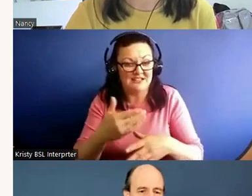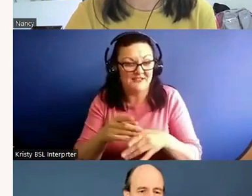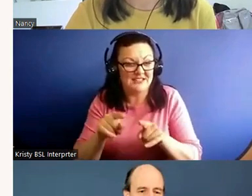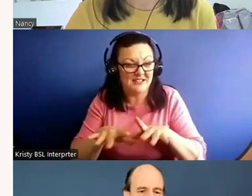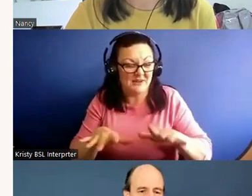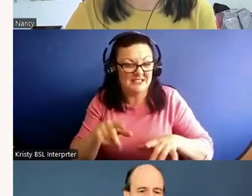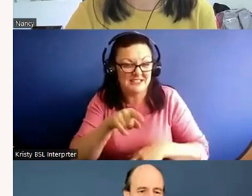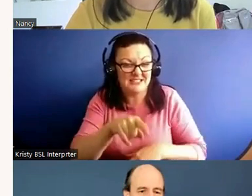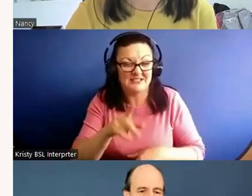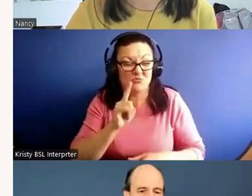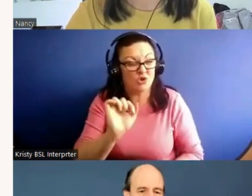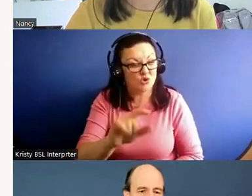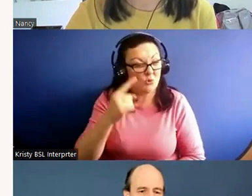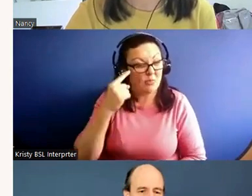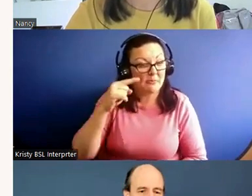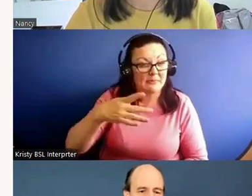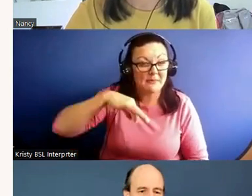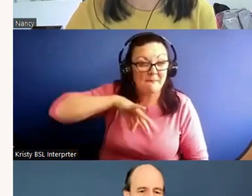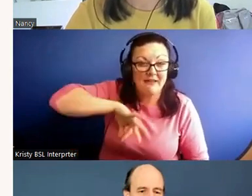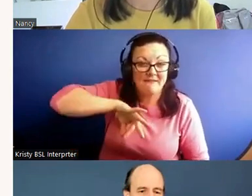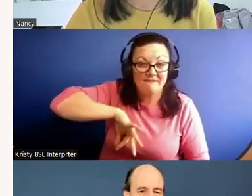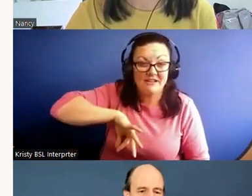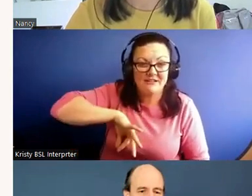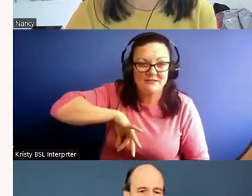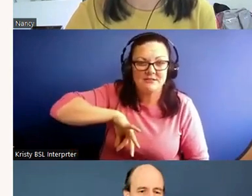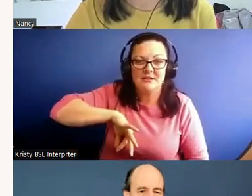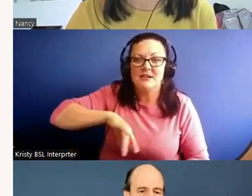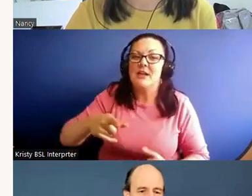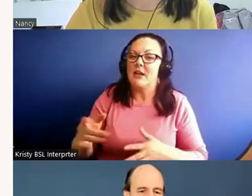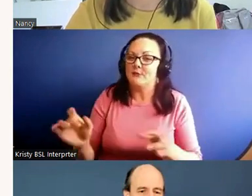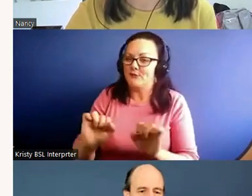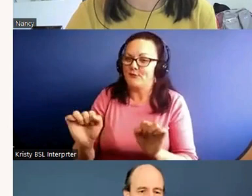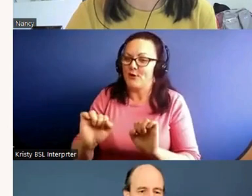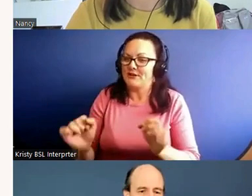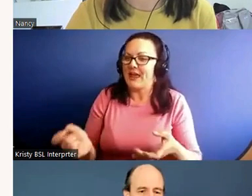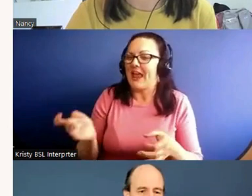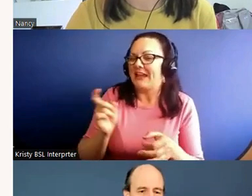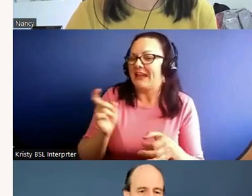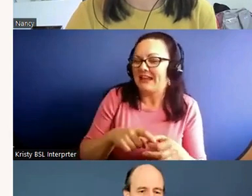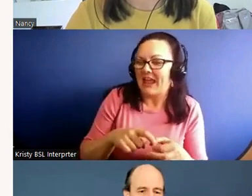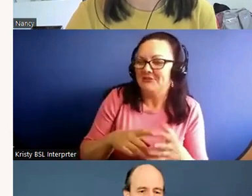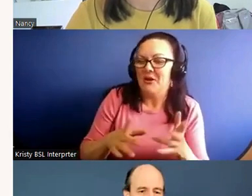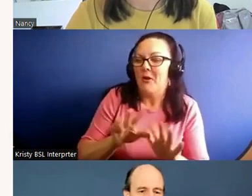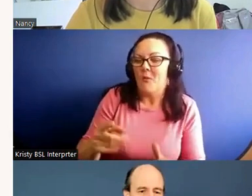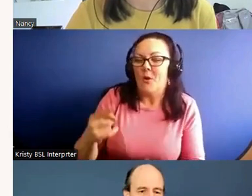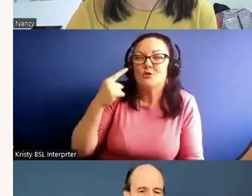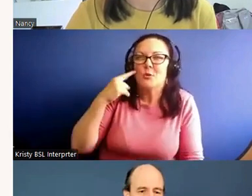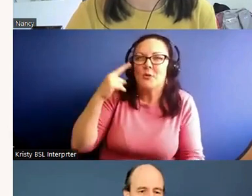you have not engaged in this yet what do you imagine the benefits of it can be.